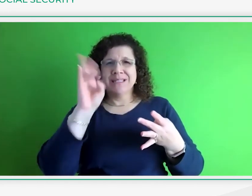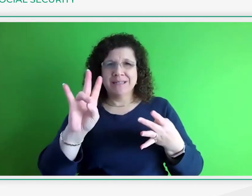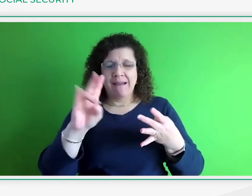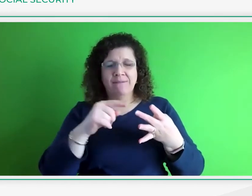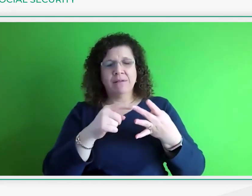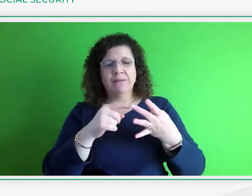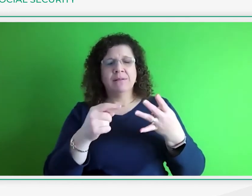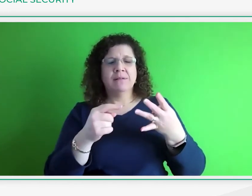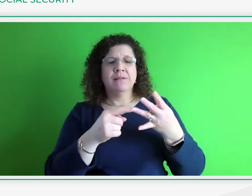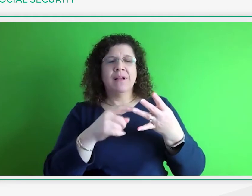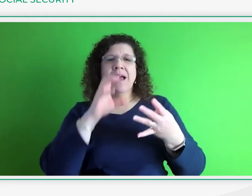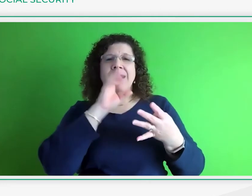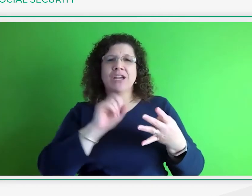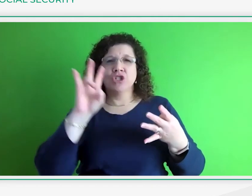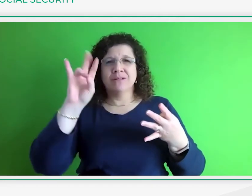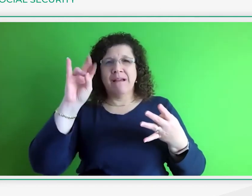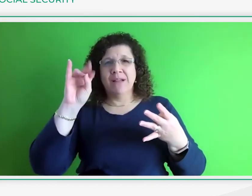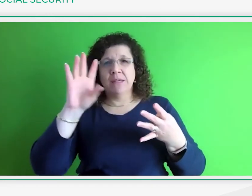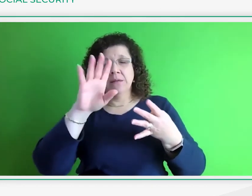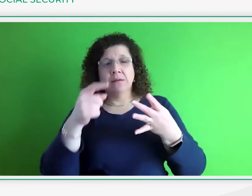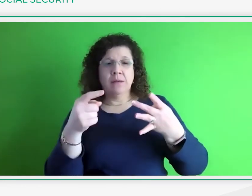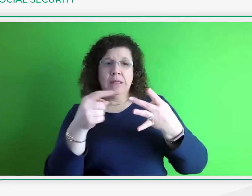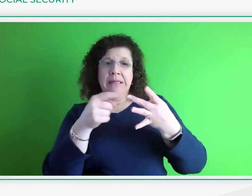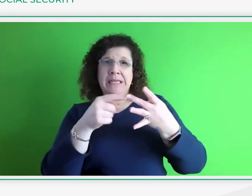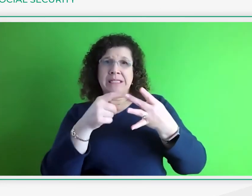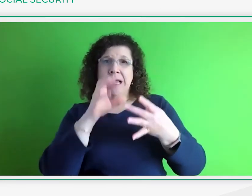age 67, and age 70.